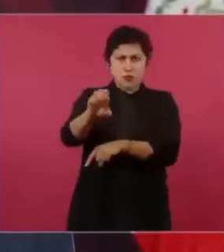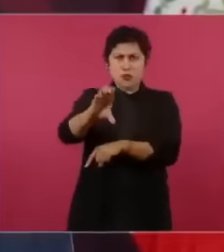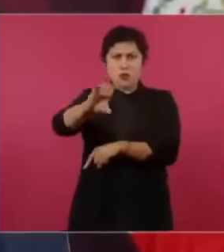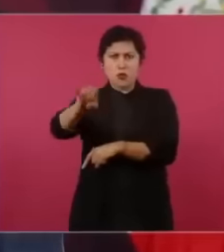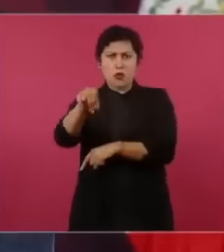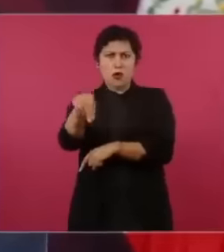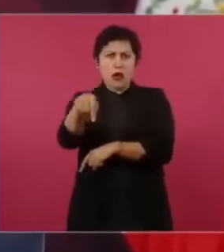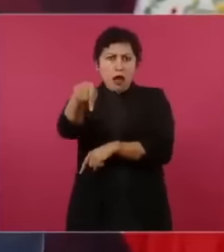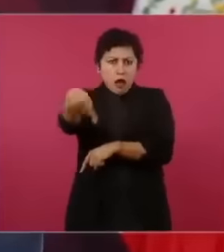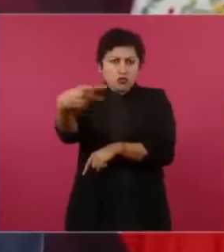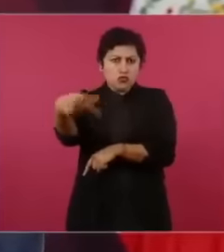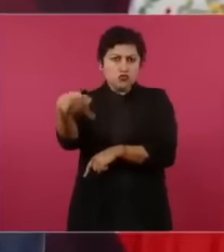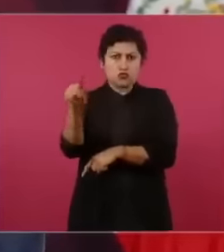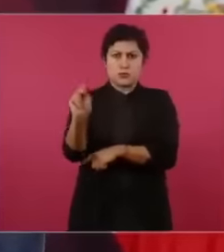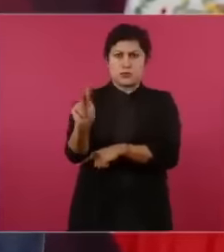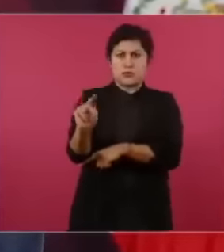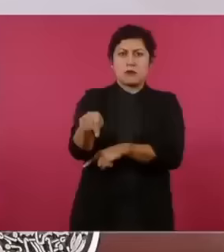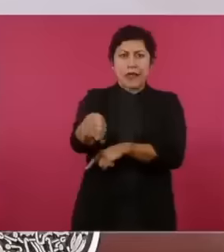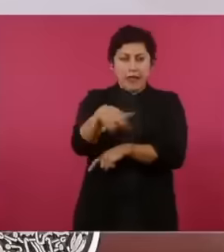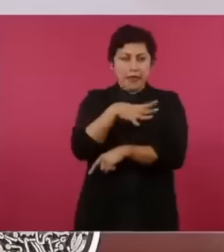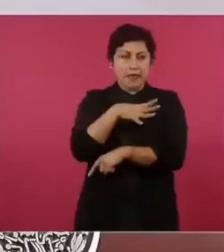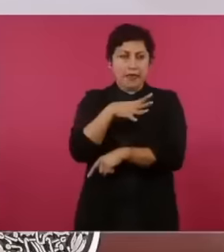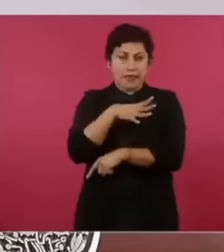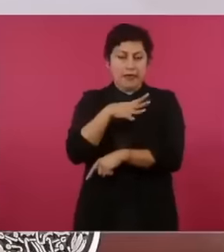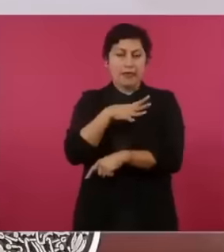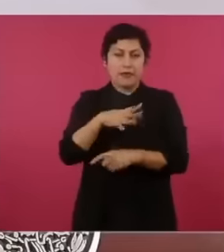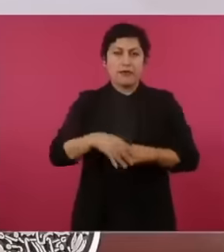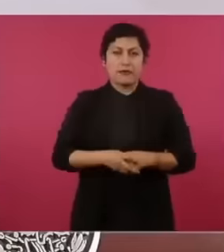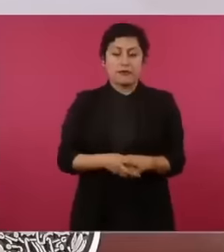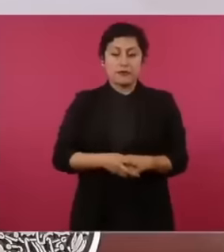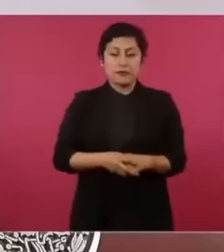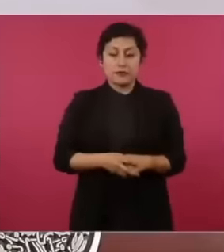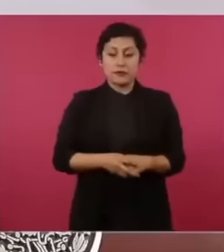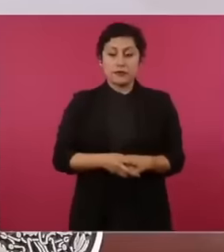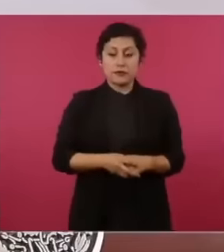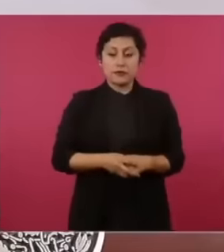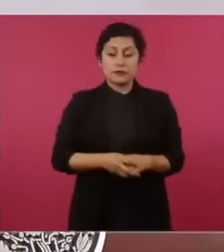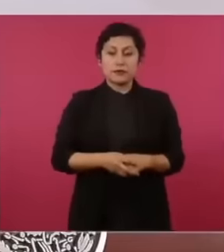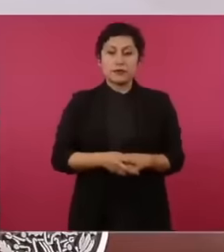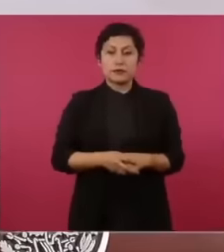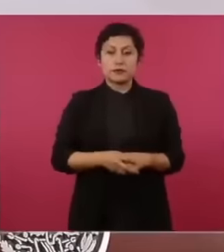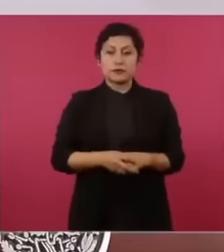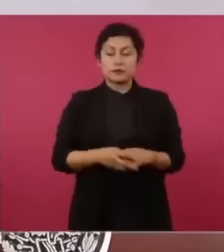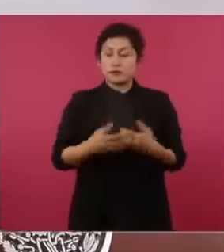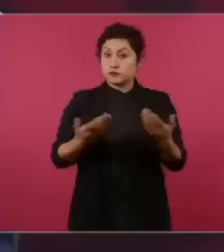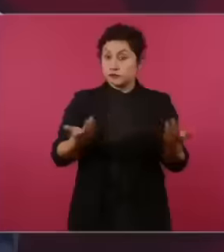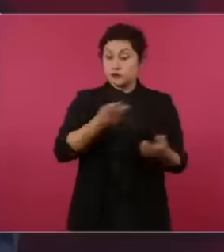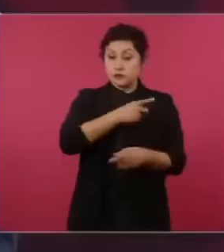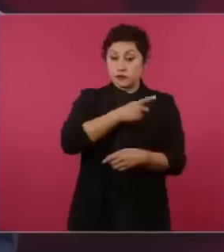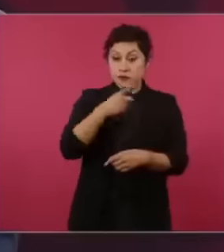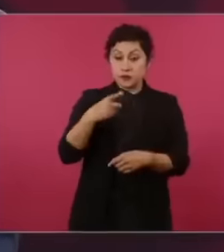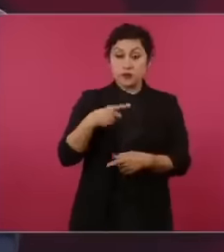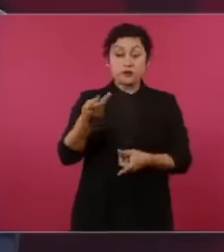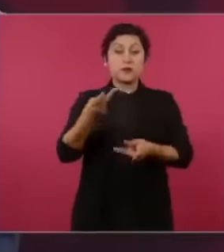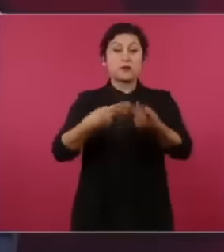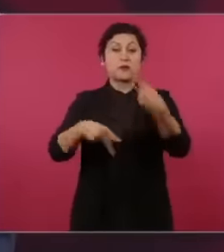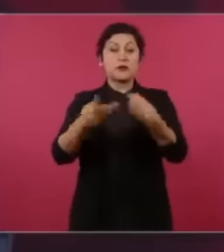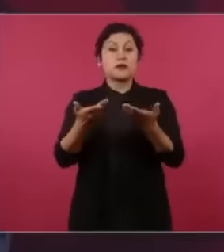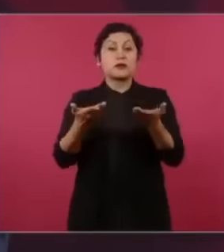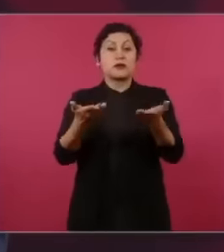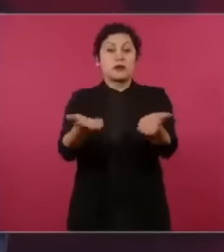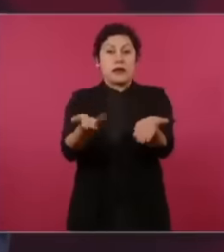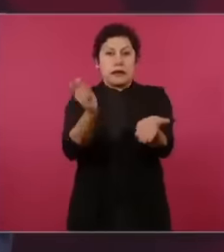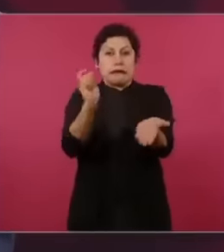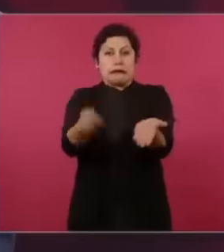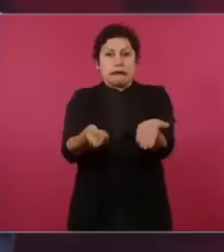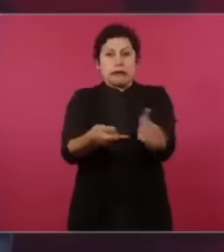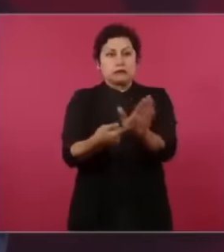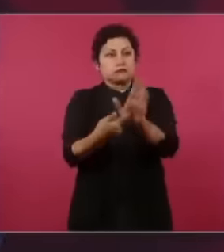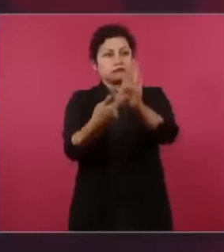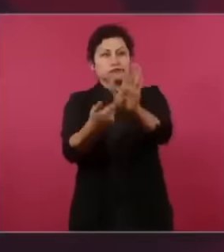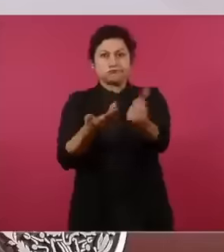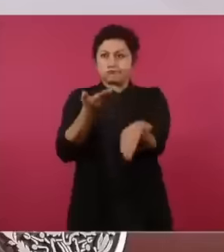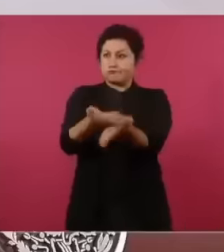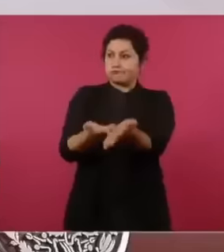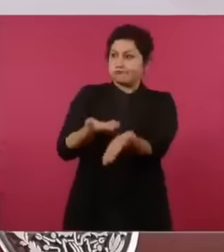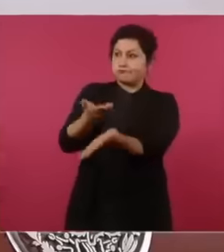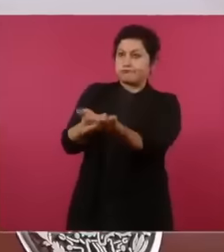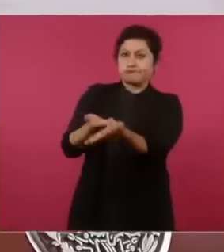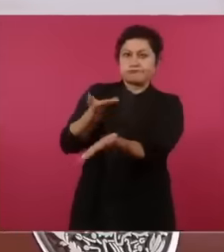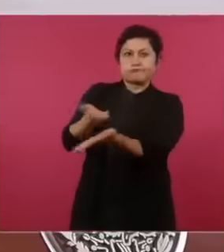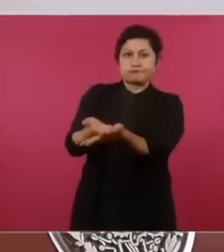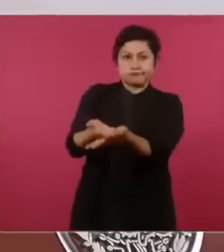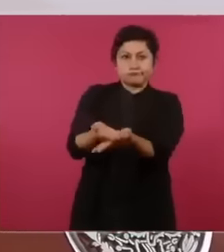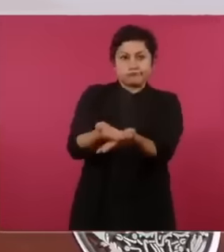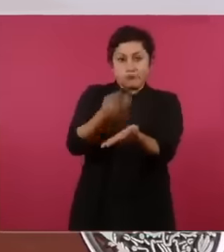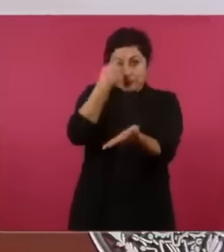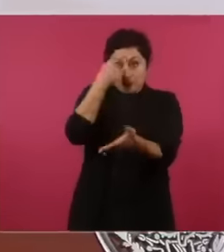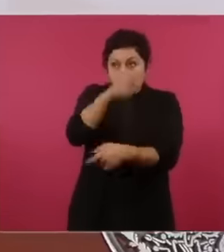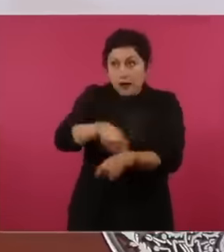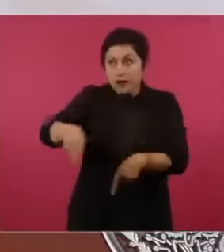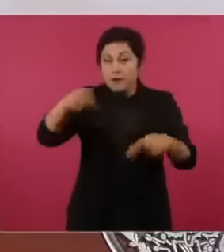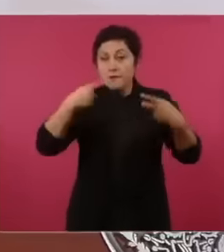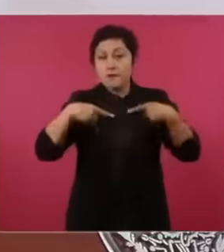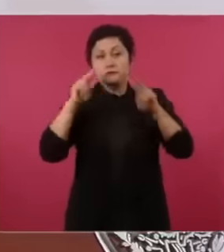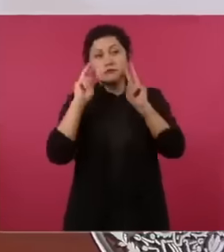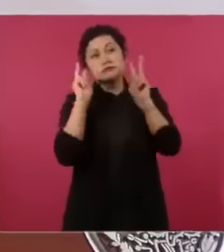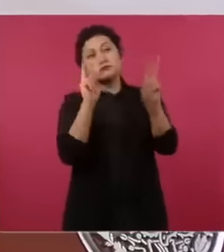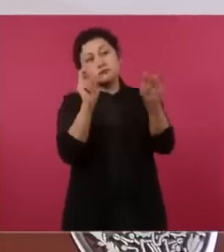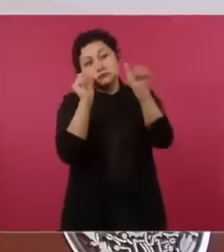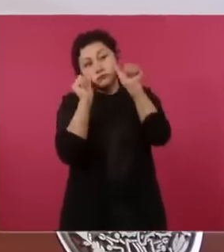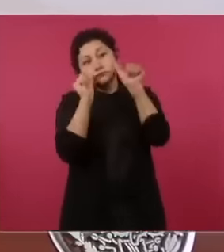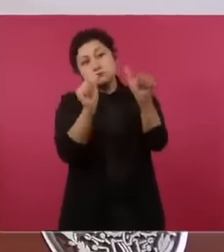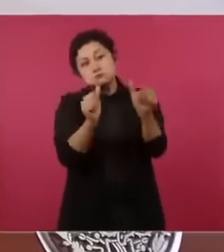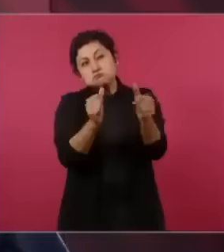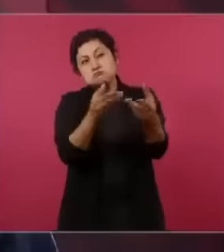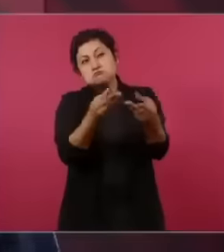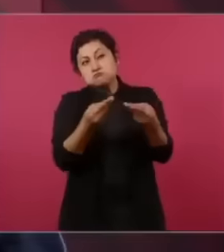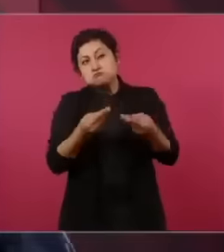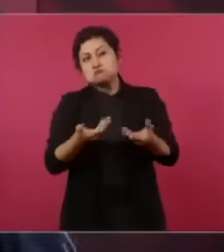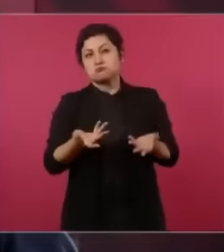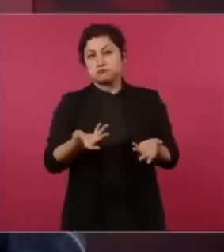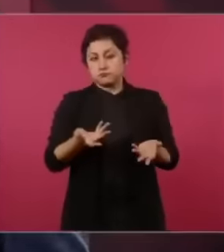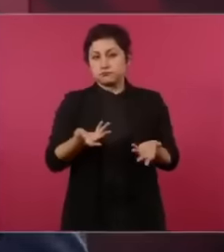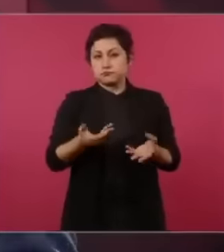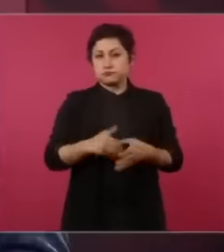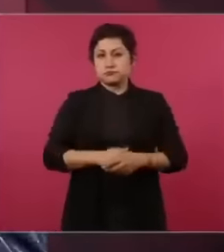, for the people to present themselves, to make their background known, those who already there are and the